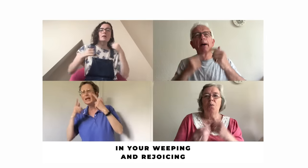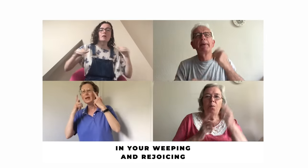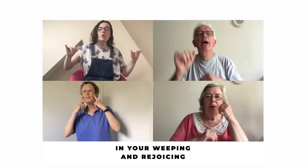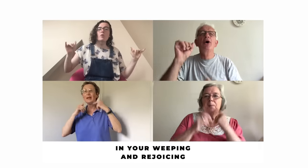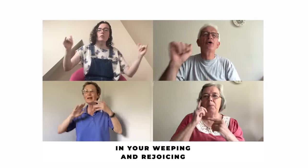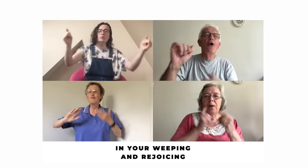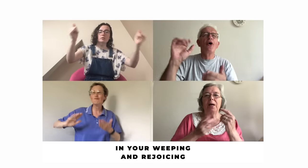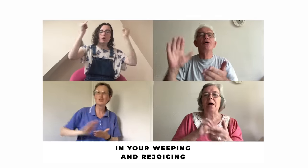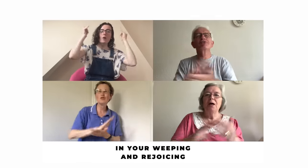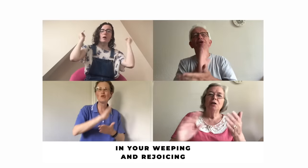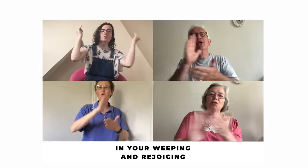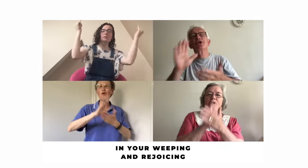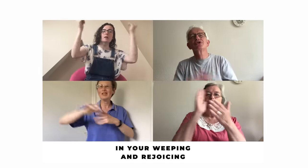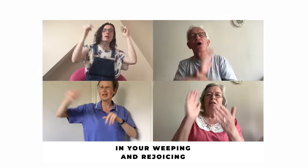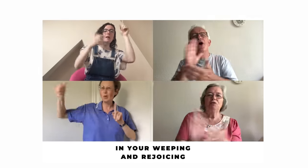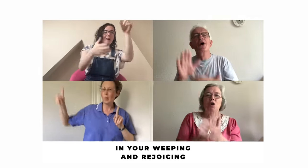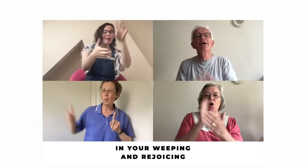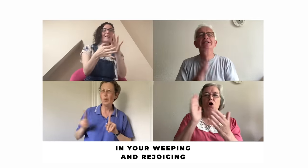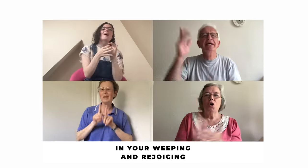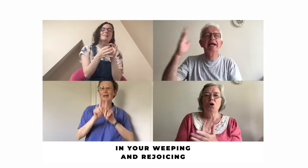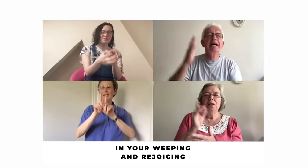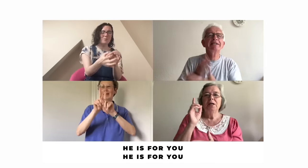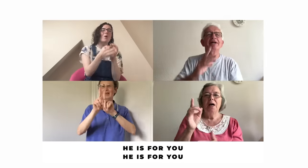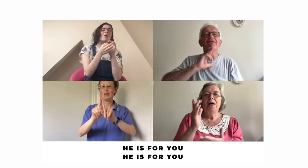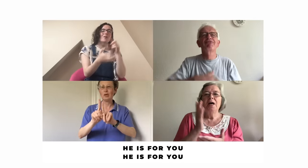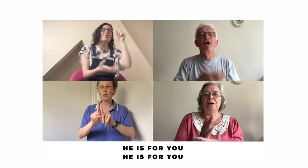In your weeping and rejoicing